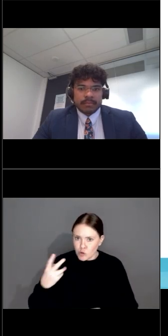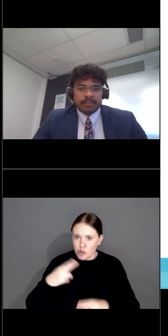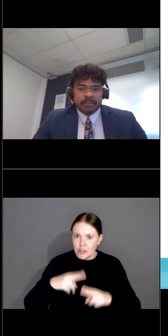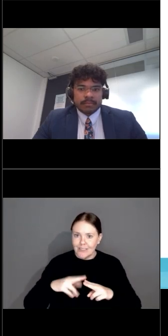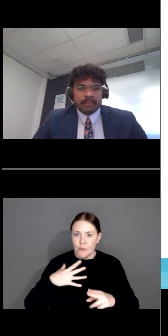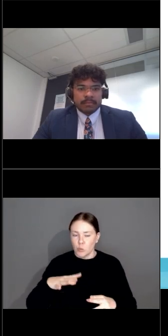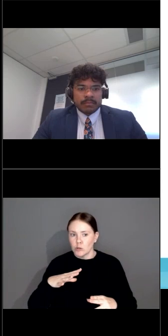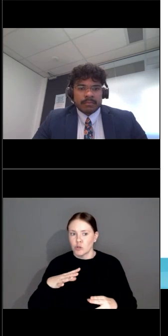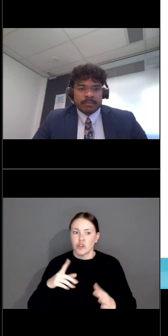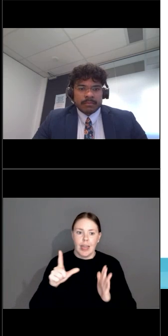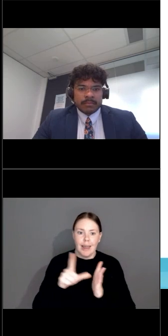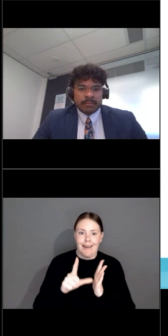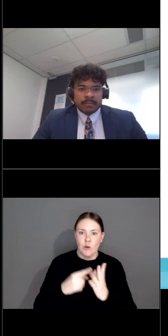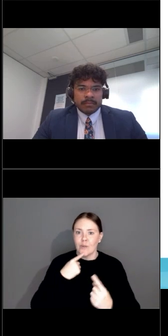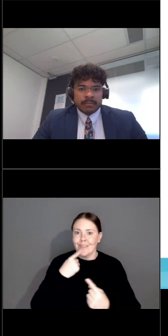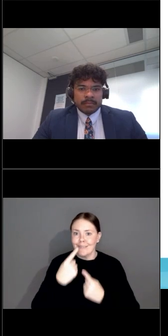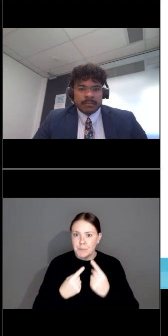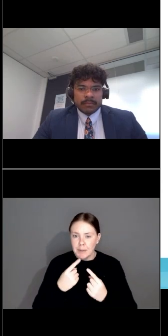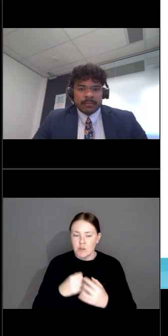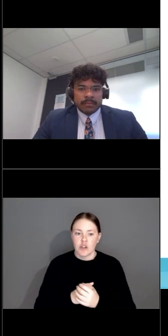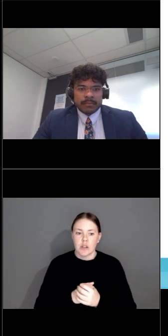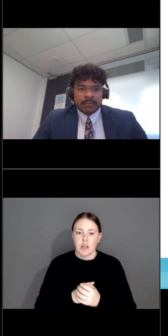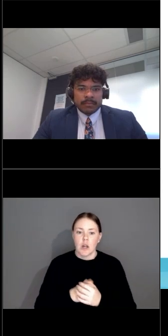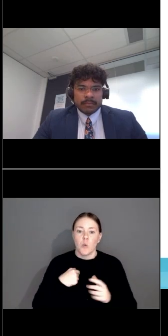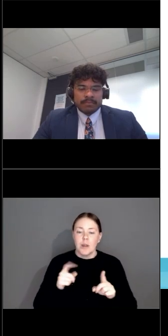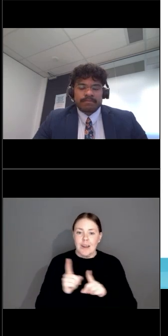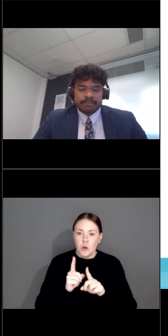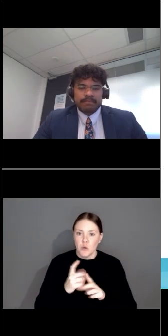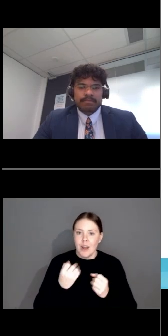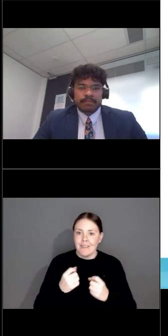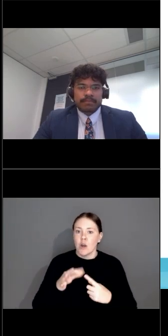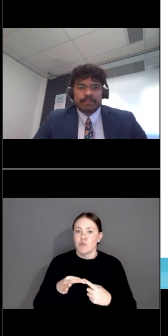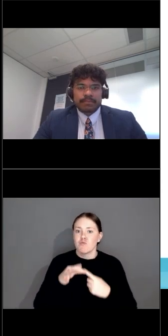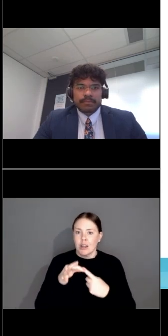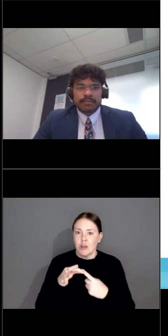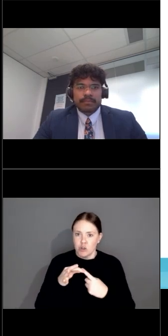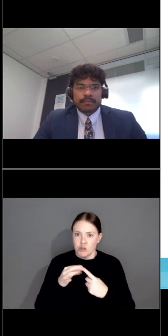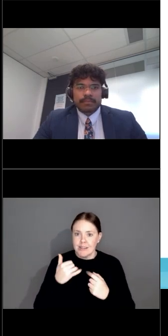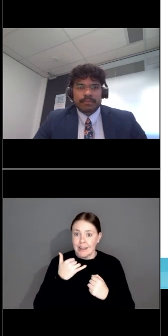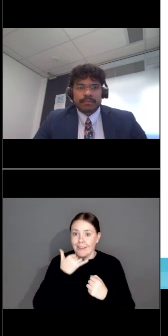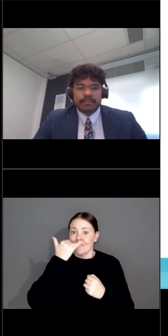we also have a priority phone line for First Nations people that's our information line